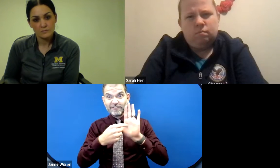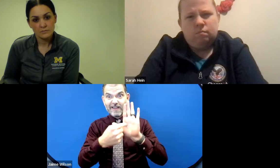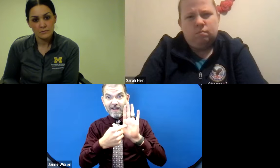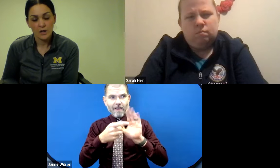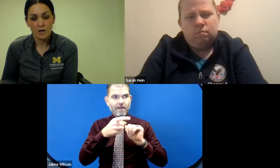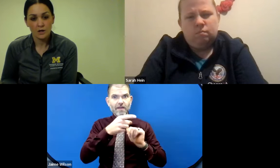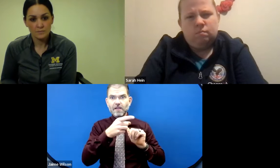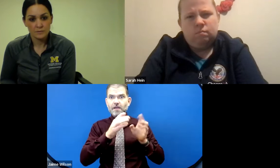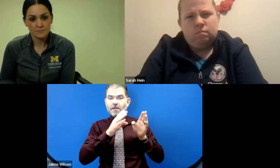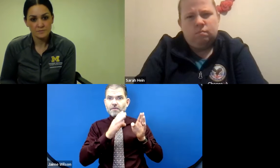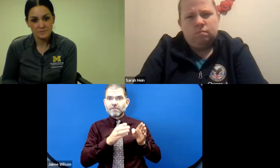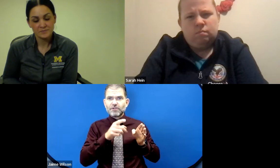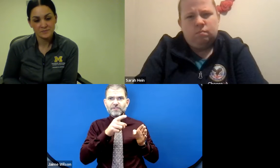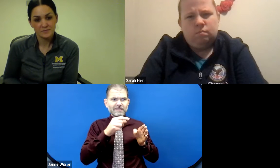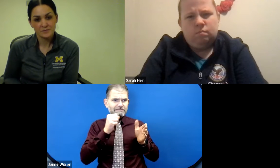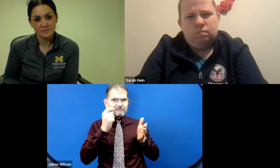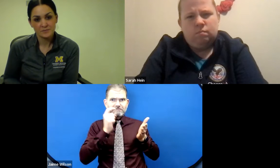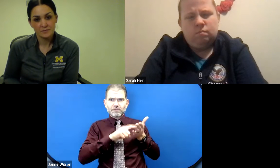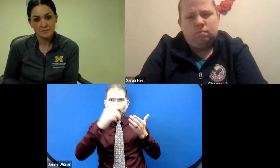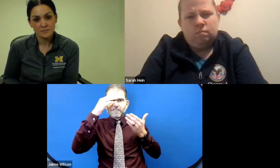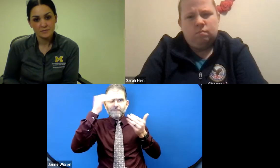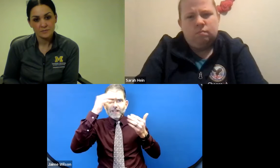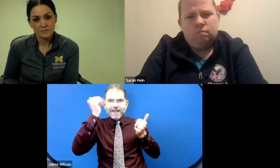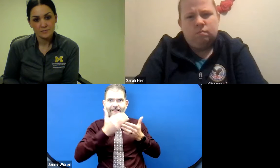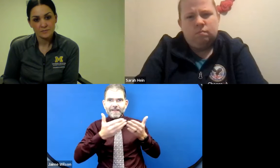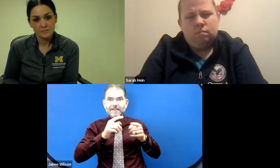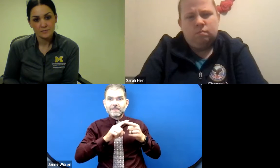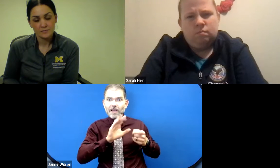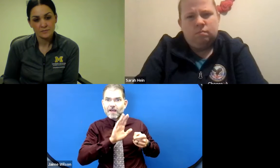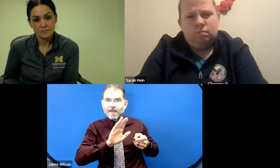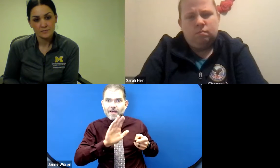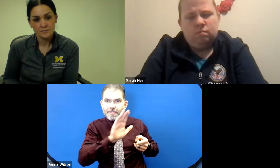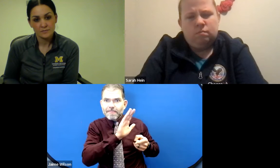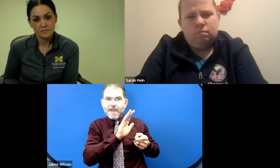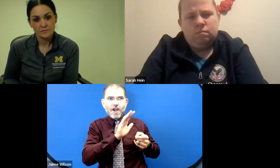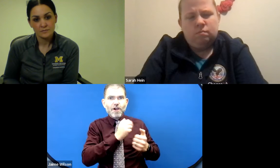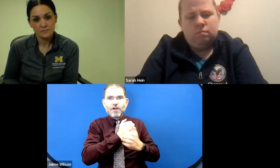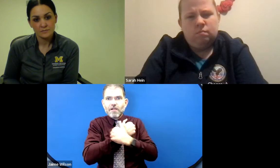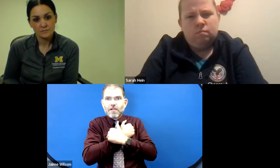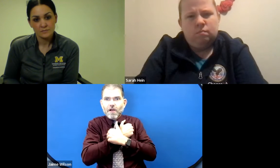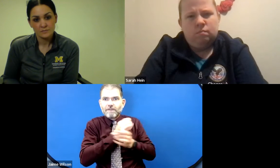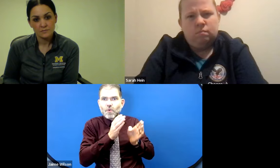ASL Interpreter: a hallmark, a very clear signal ASL Interpreter: that a person's forgetting thing.